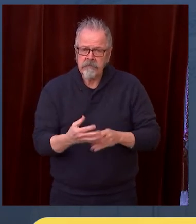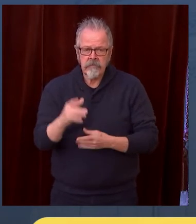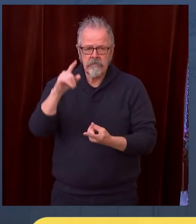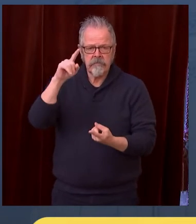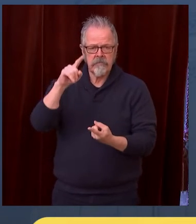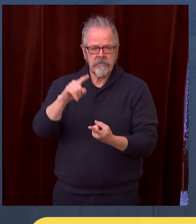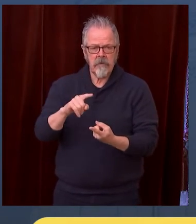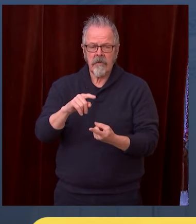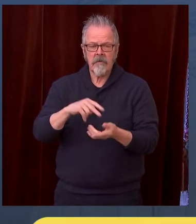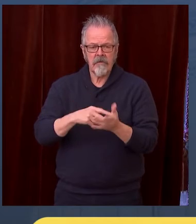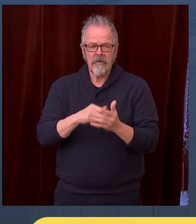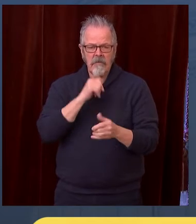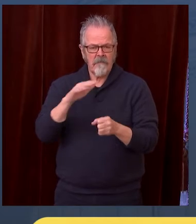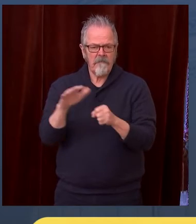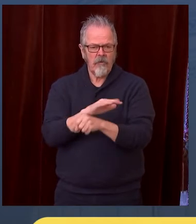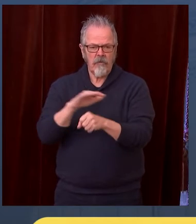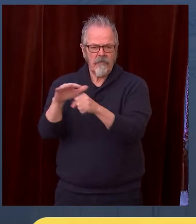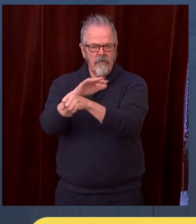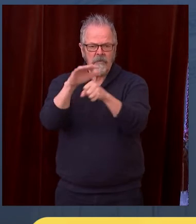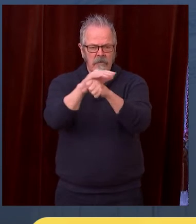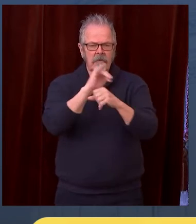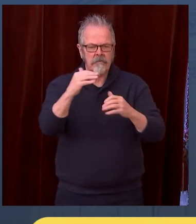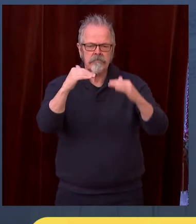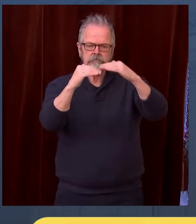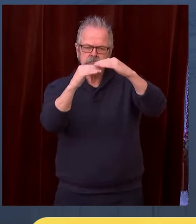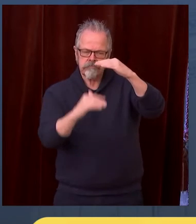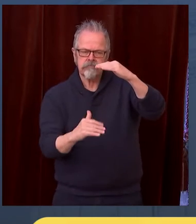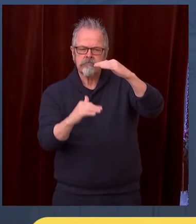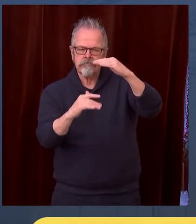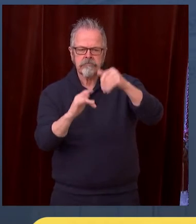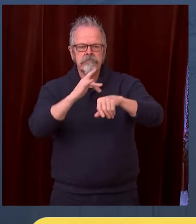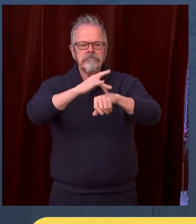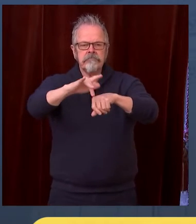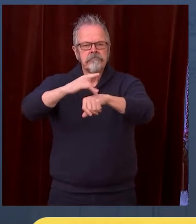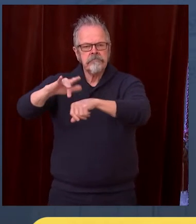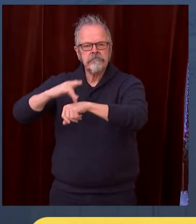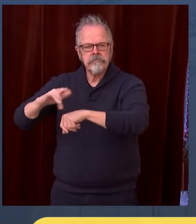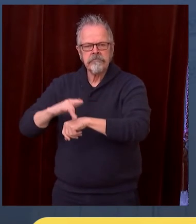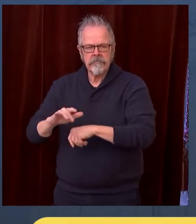So what I'm gonna share with you is a graph that will show what we believe